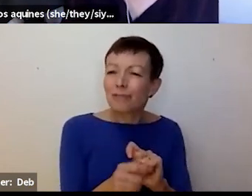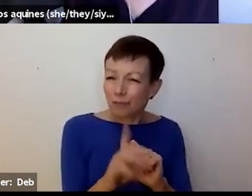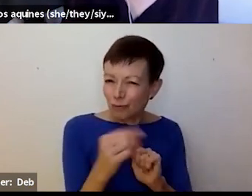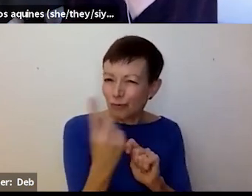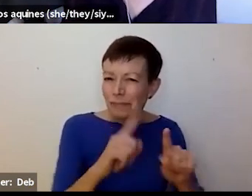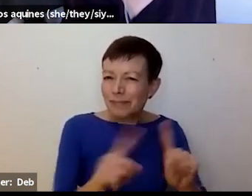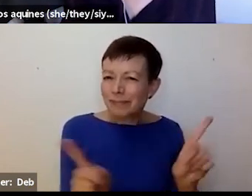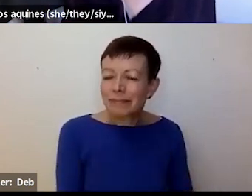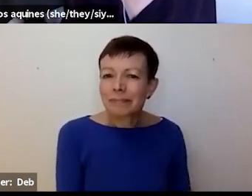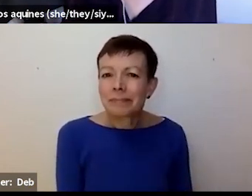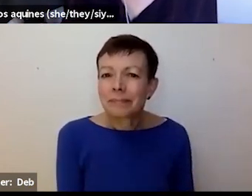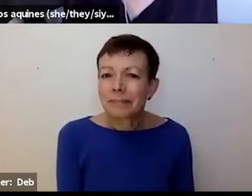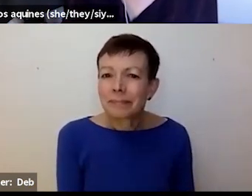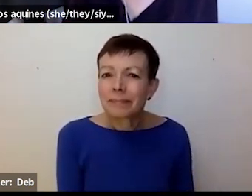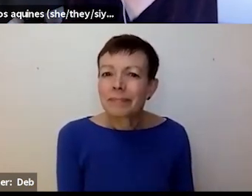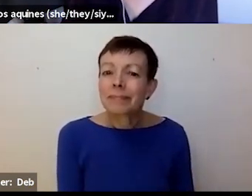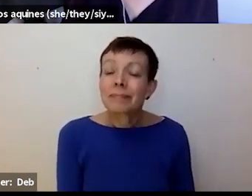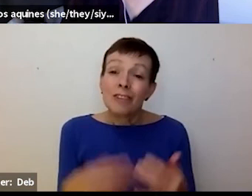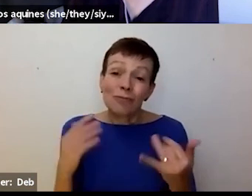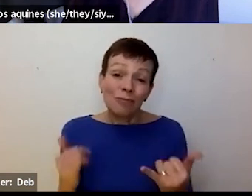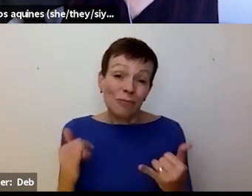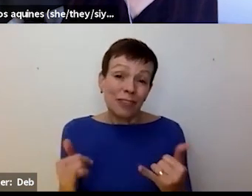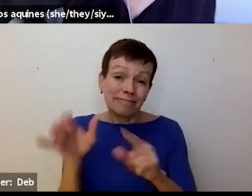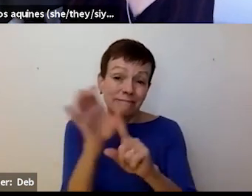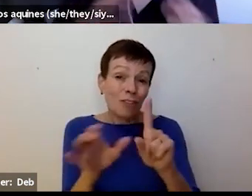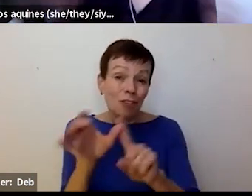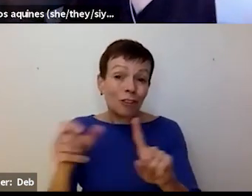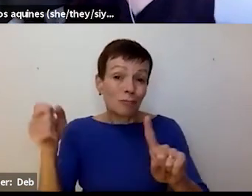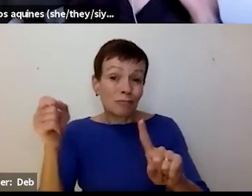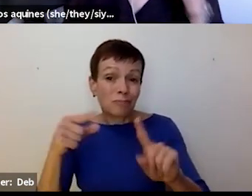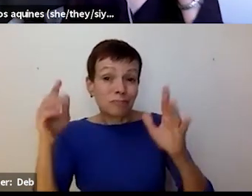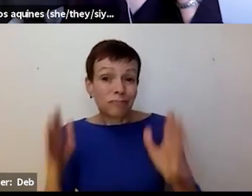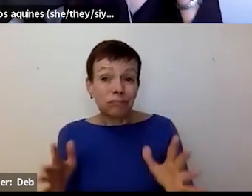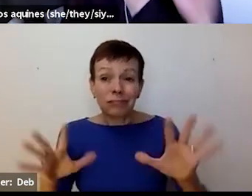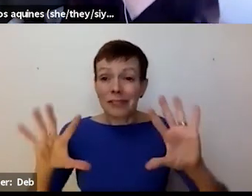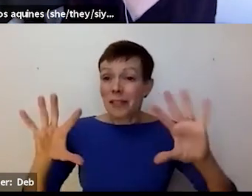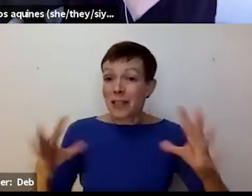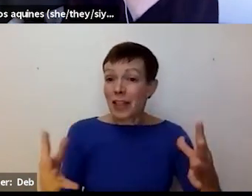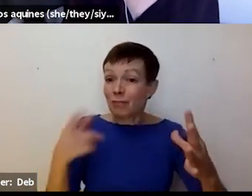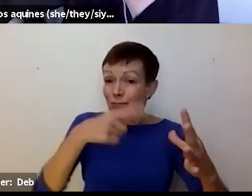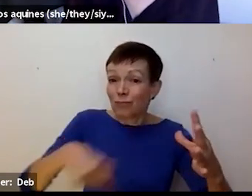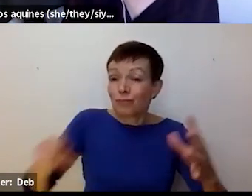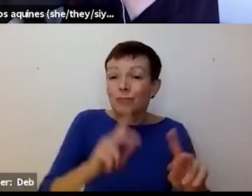cultural instigators are very much a free moving group of people where we have, we're fortunate to